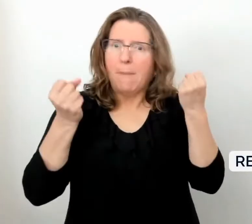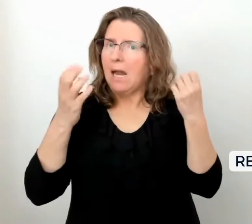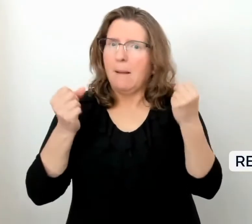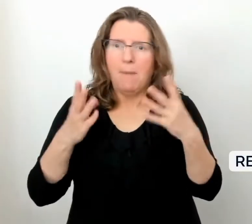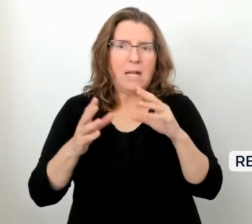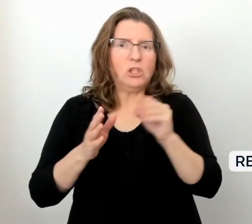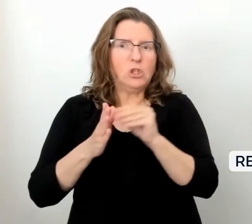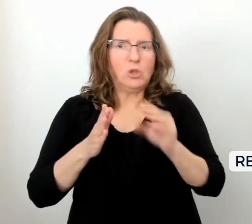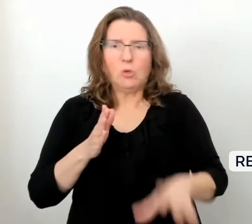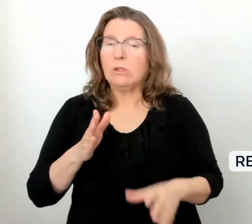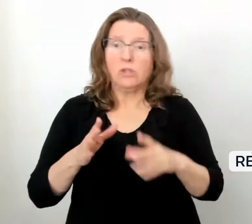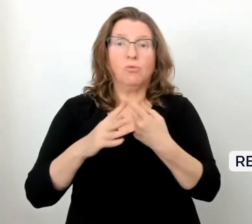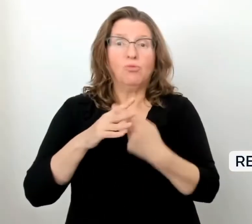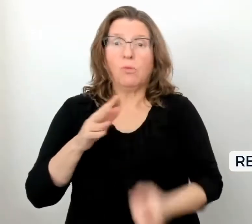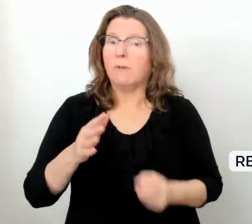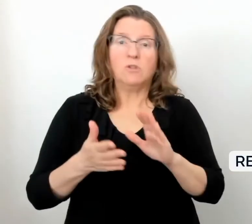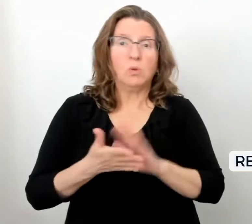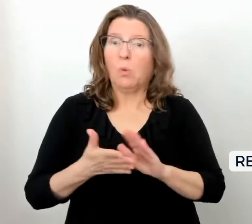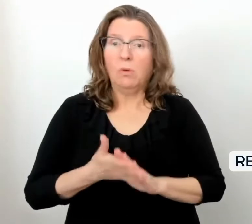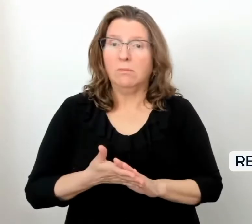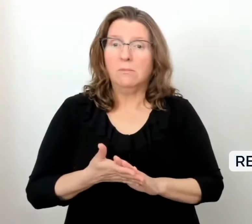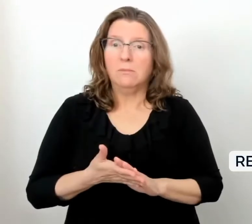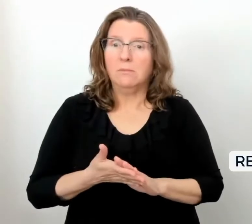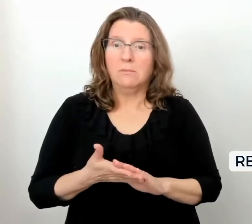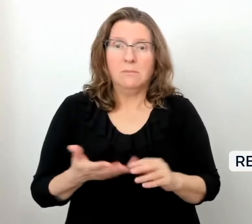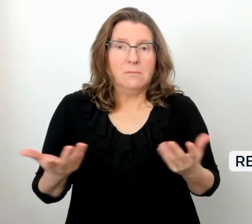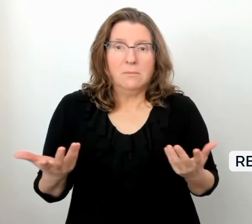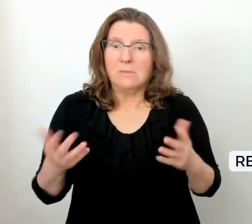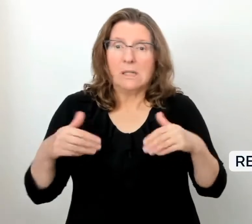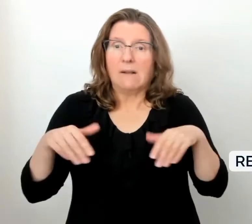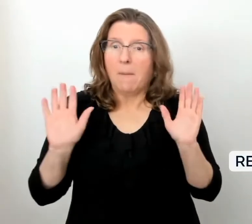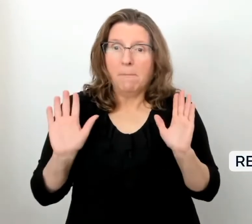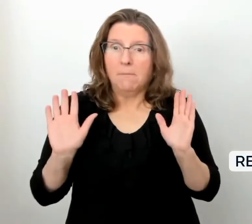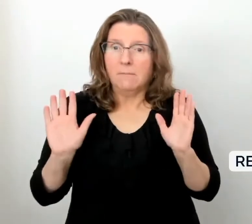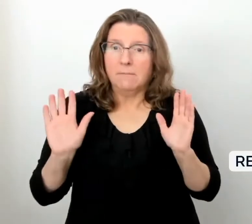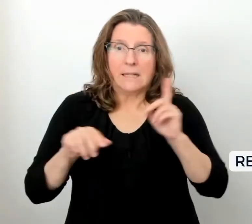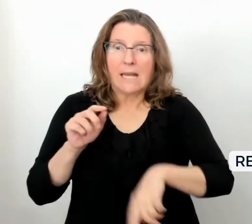For most of those students, they dropped out of school. They gave up.